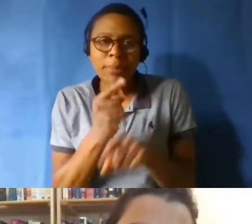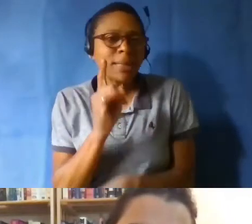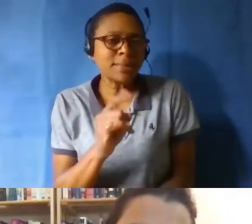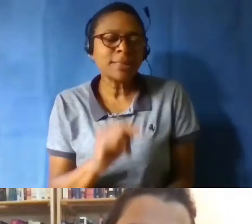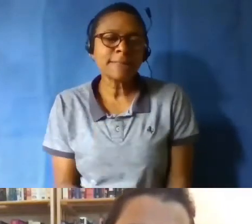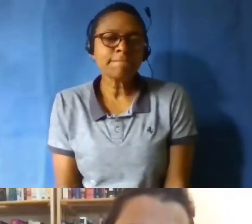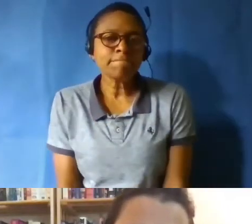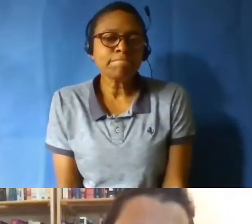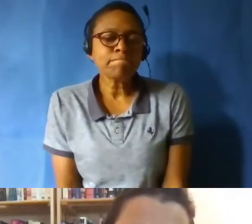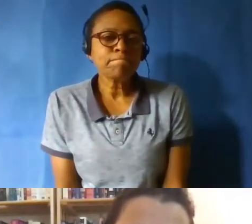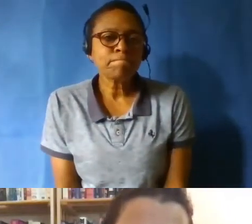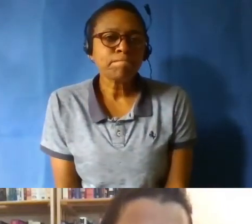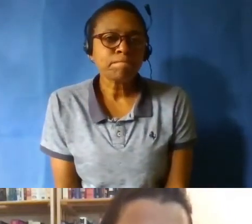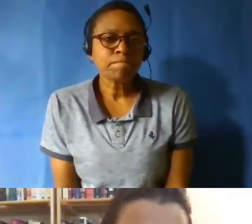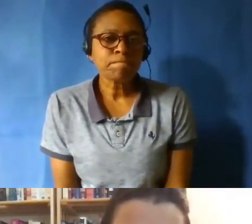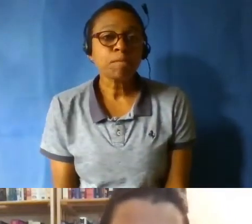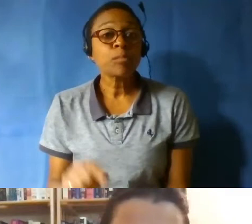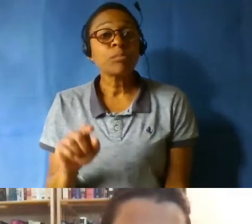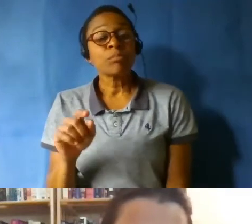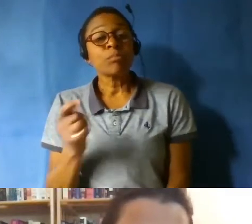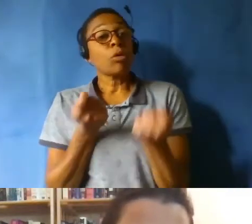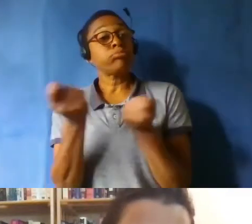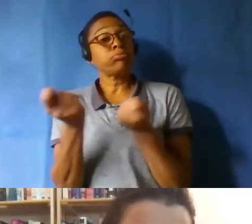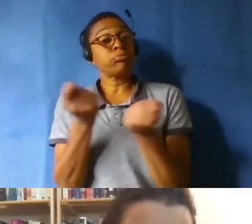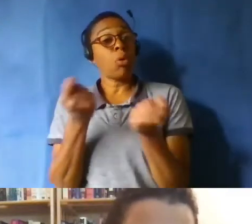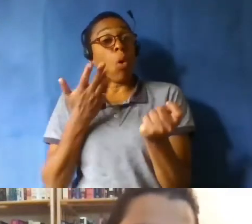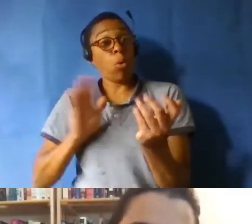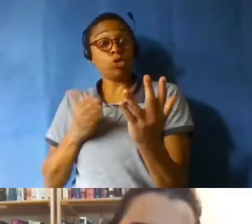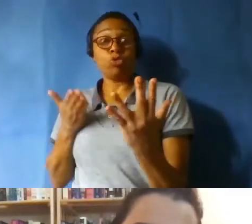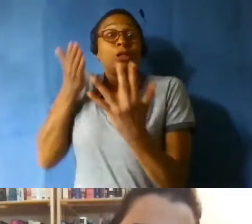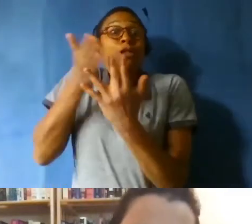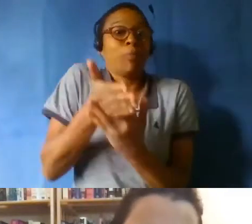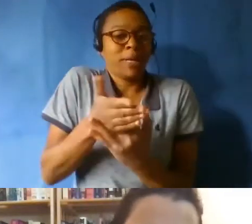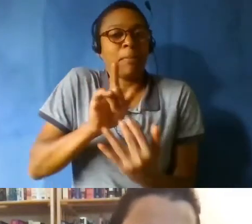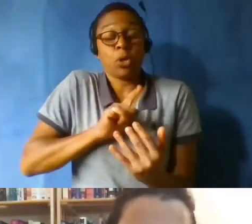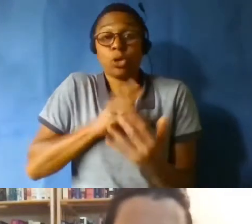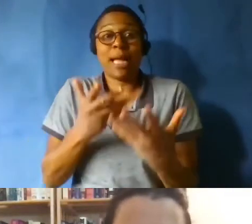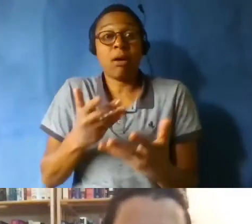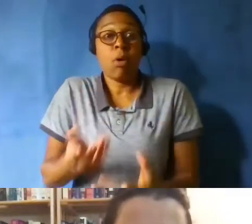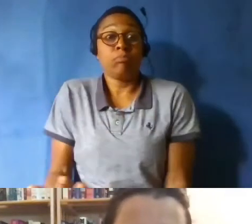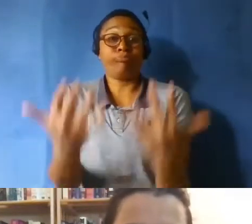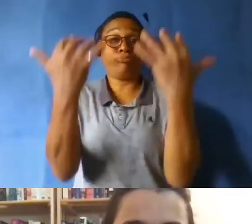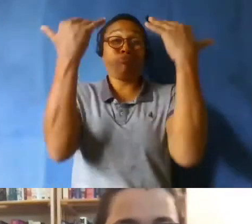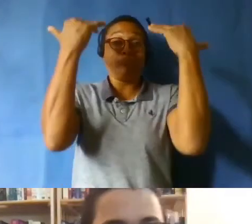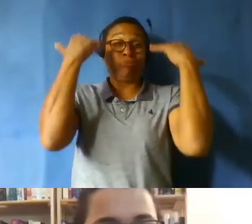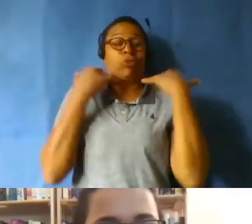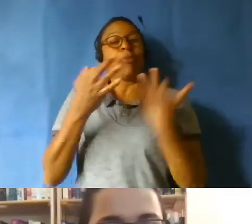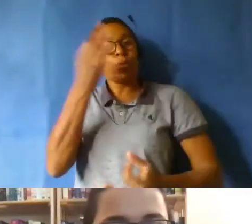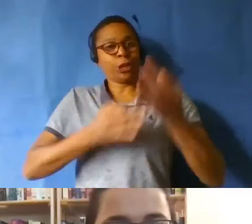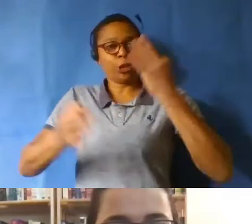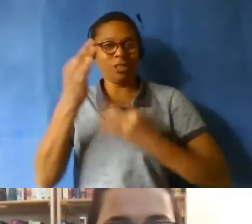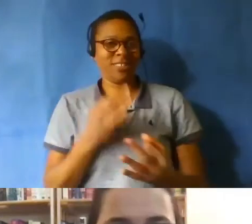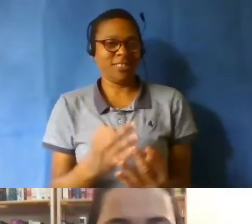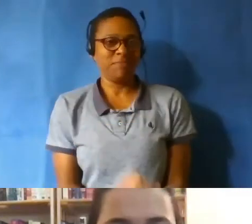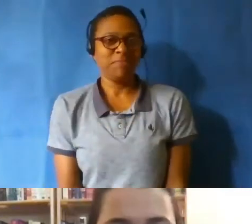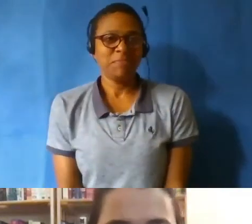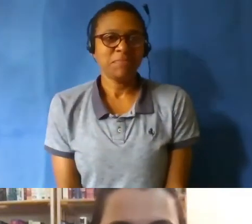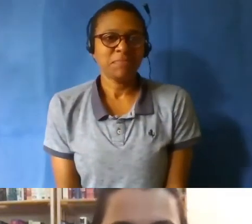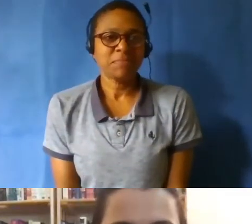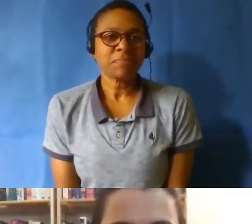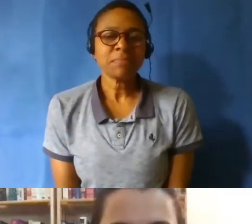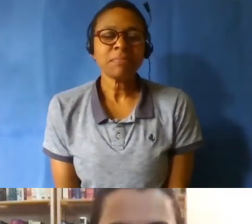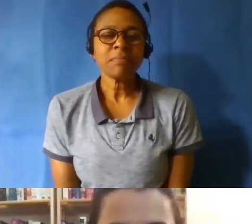to jump in here now we are being flooded with questions here's a question for you